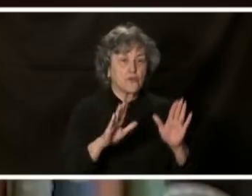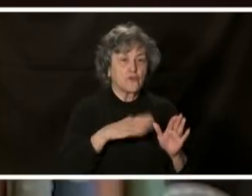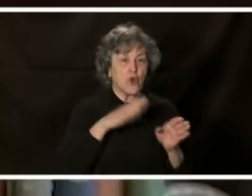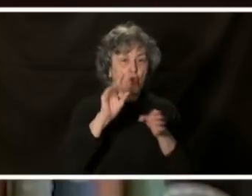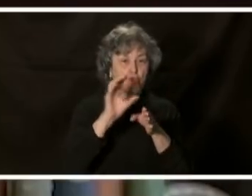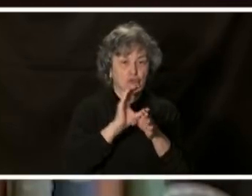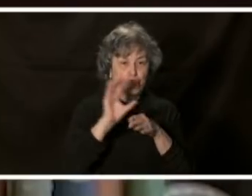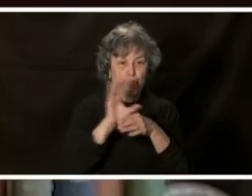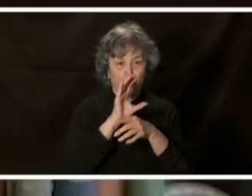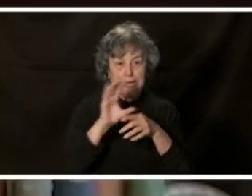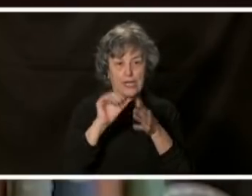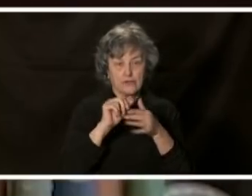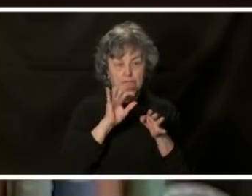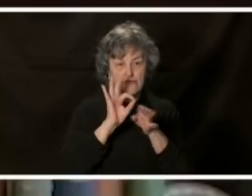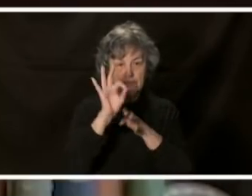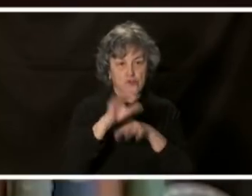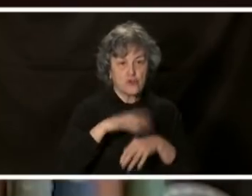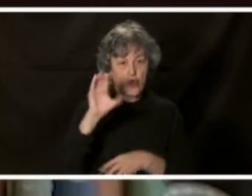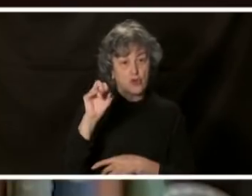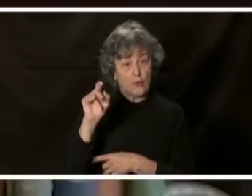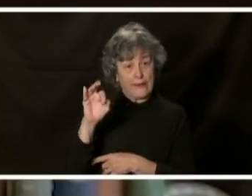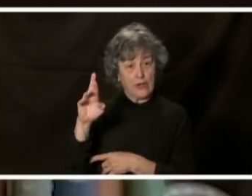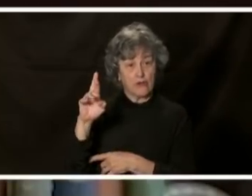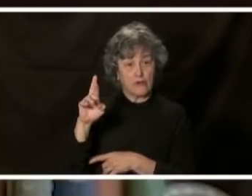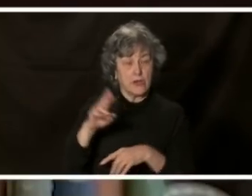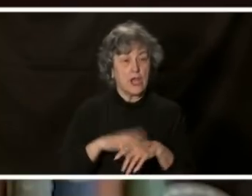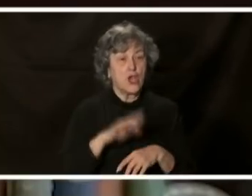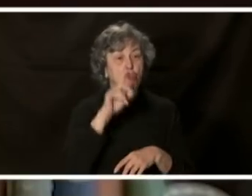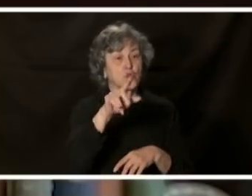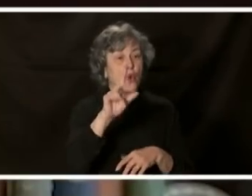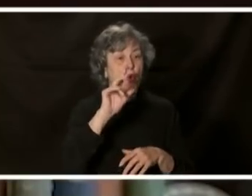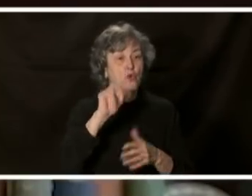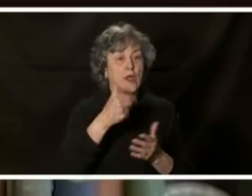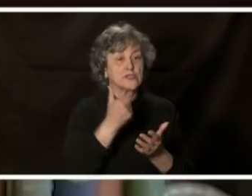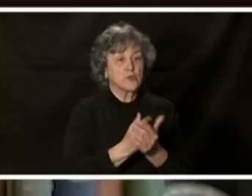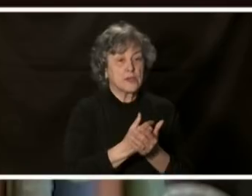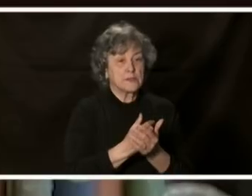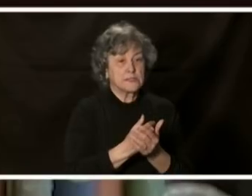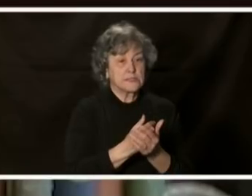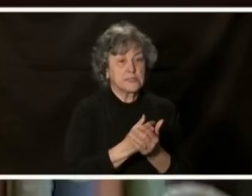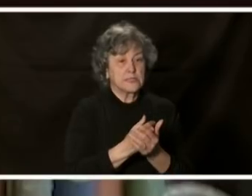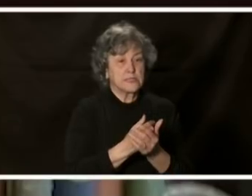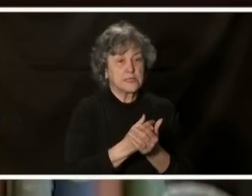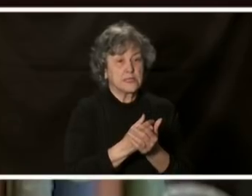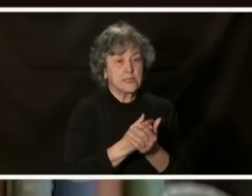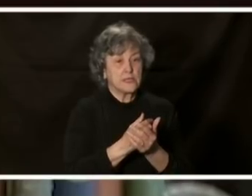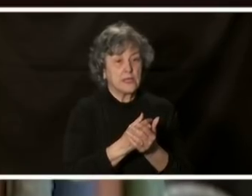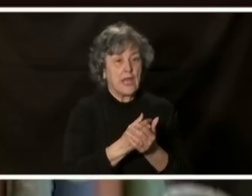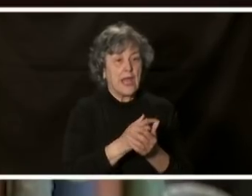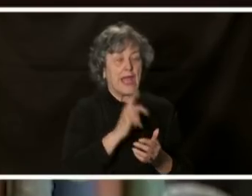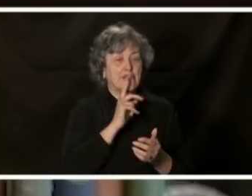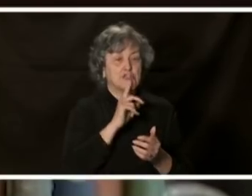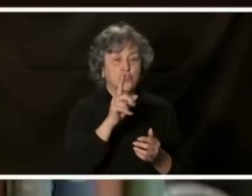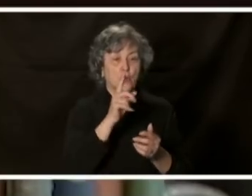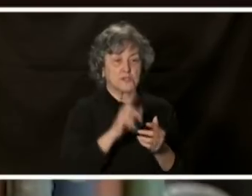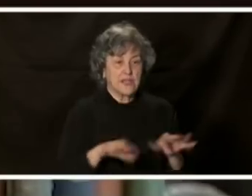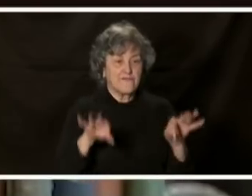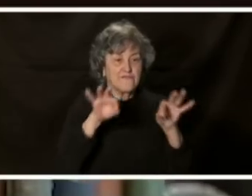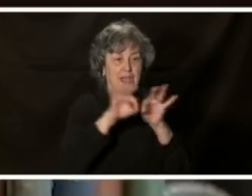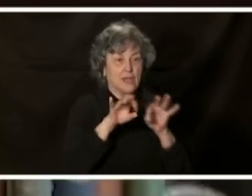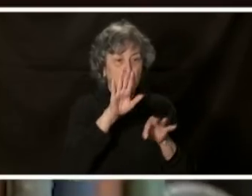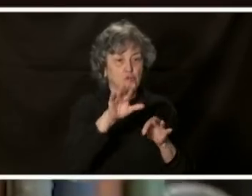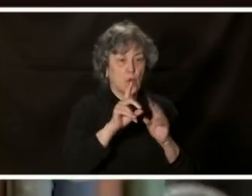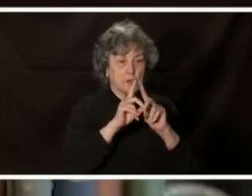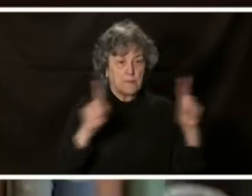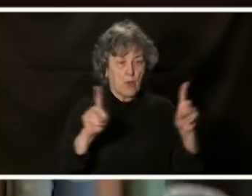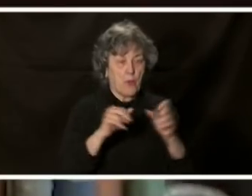YOUR COMMENCEMENT WAS SPENT DEEPLY ENGAGED IN THE VERY VALUES YOUR DIPLOMA REPRESENTS.